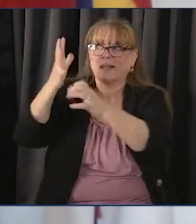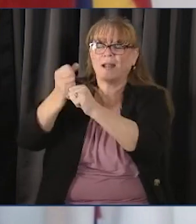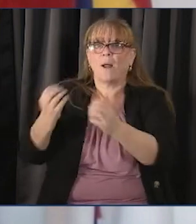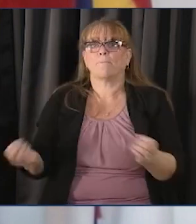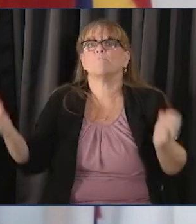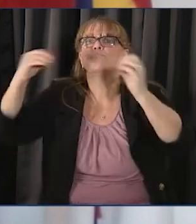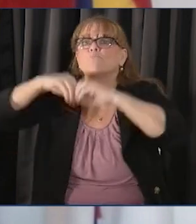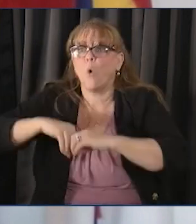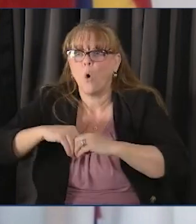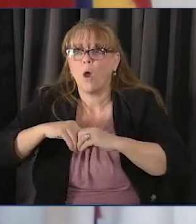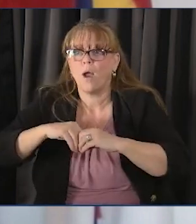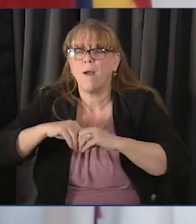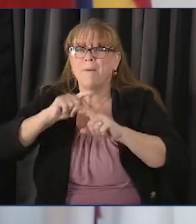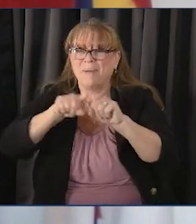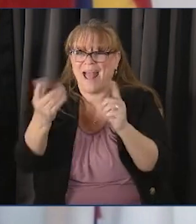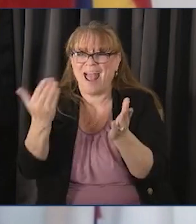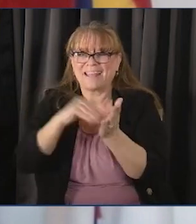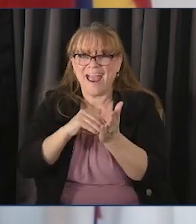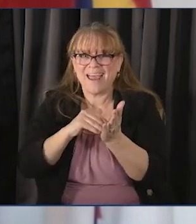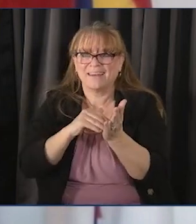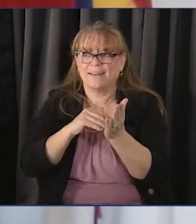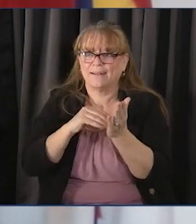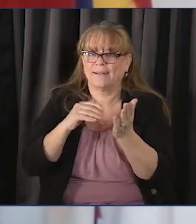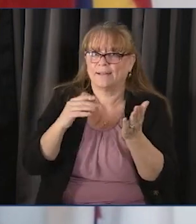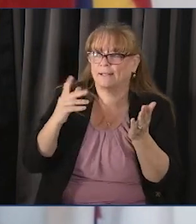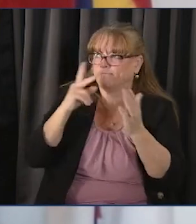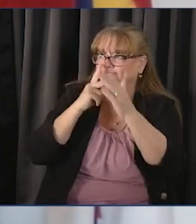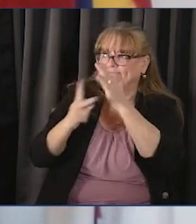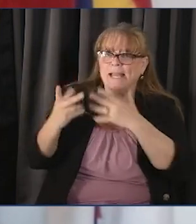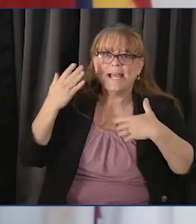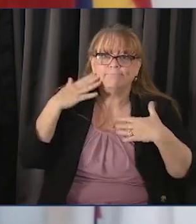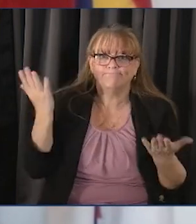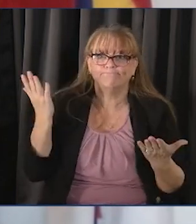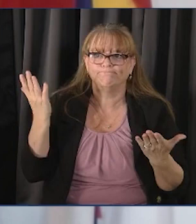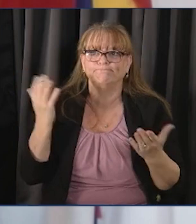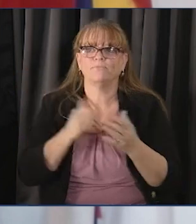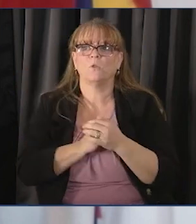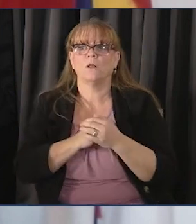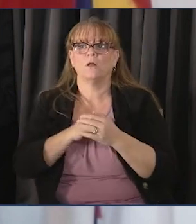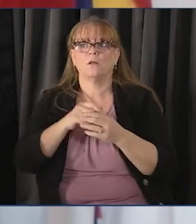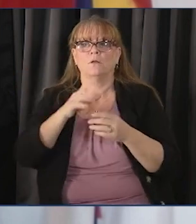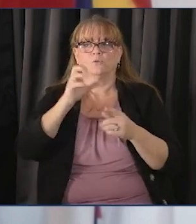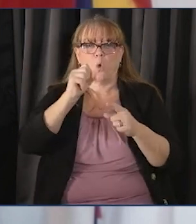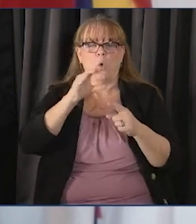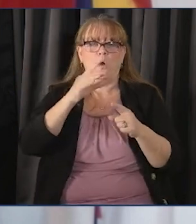it distant from others wear a mask avoid social interactions with people outside of your home